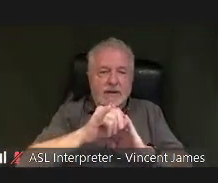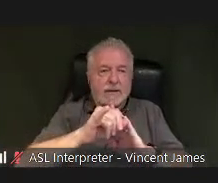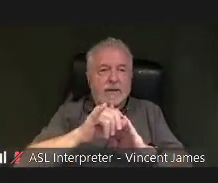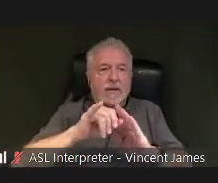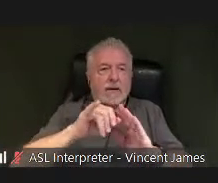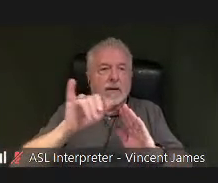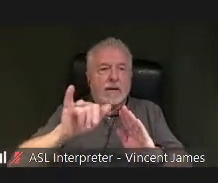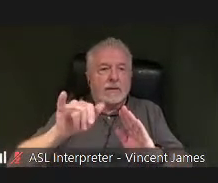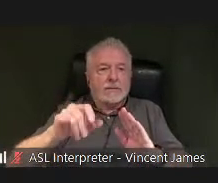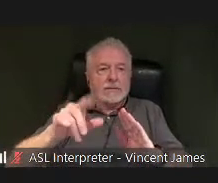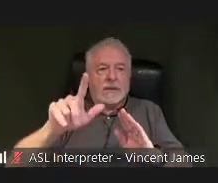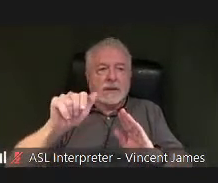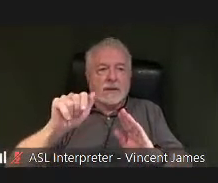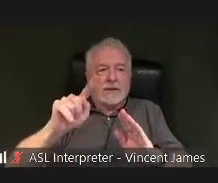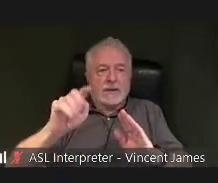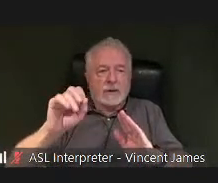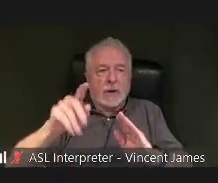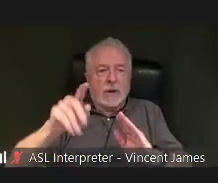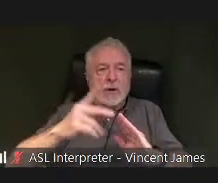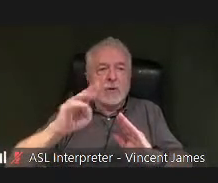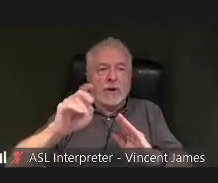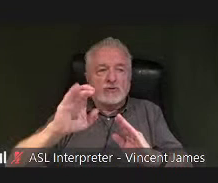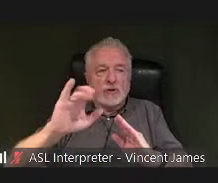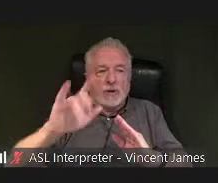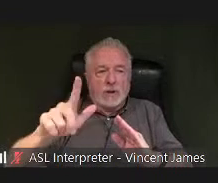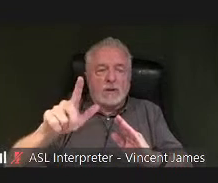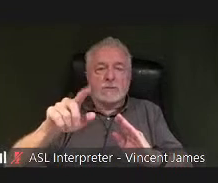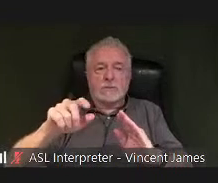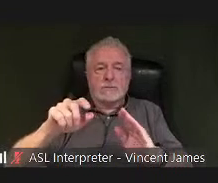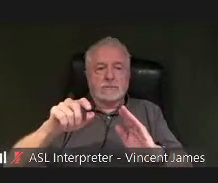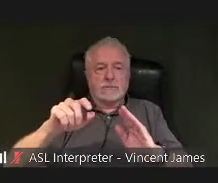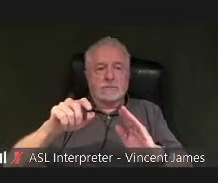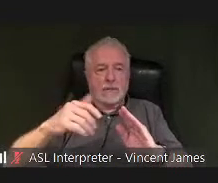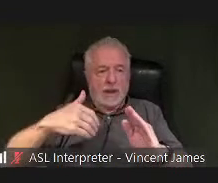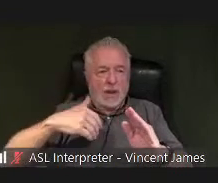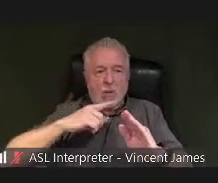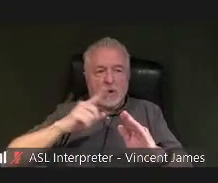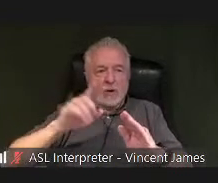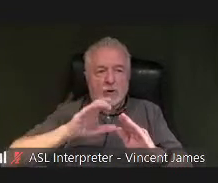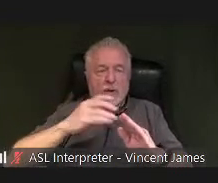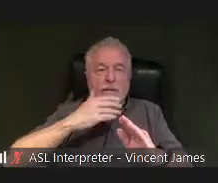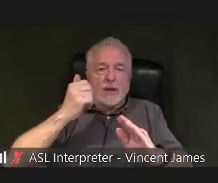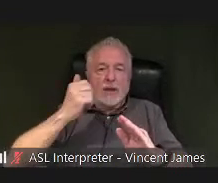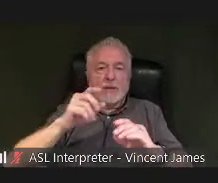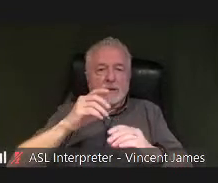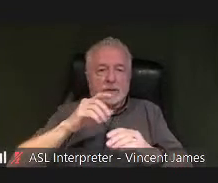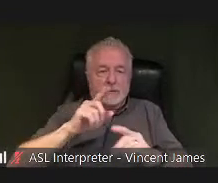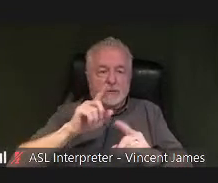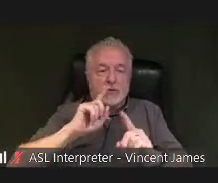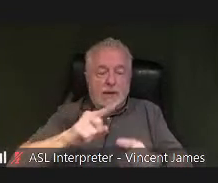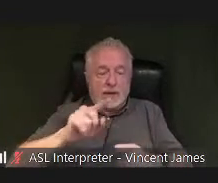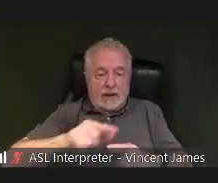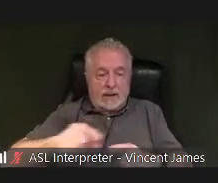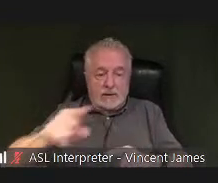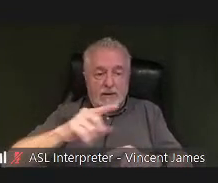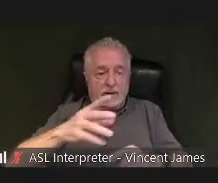like Latinos or multiracial, we are doing the census on that. And.